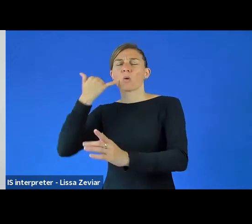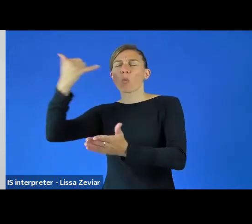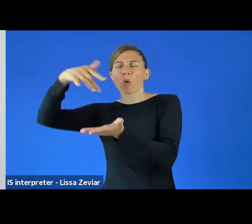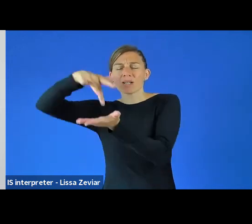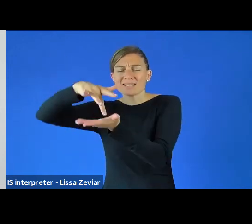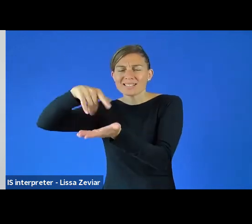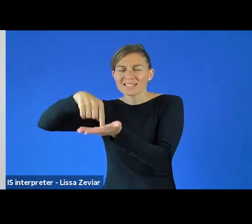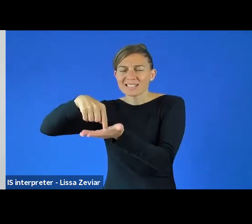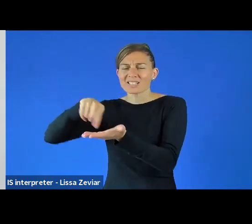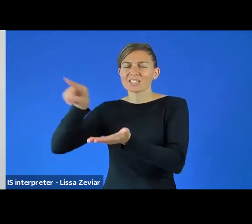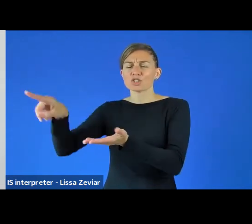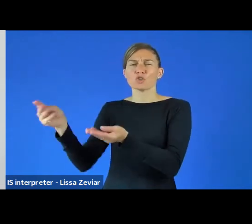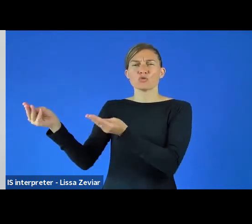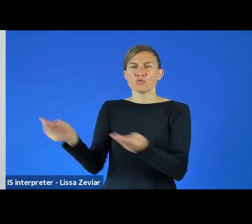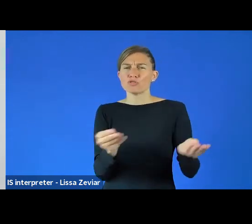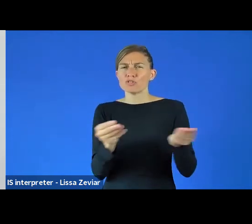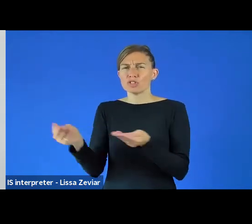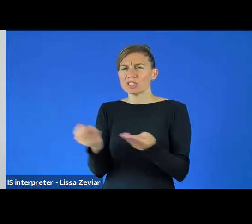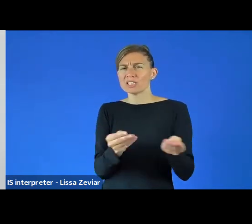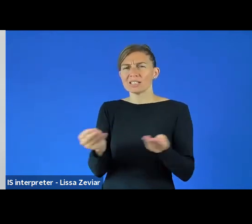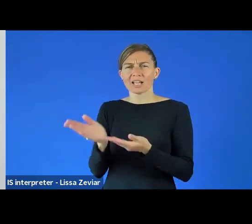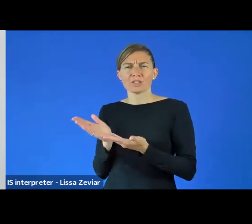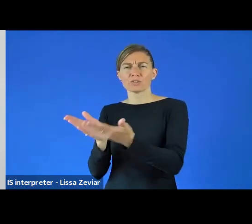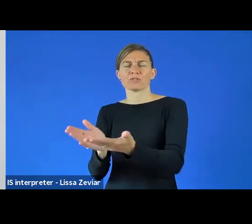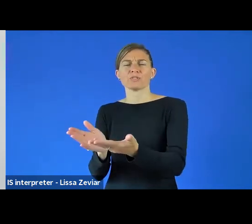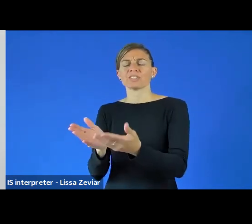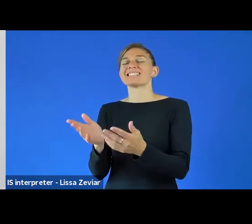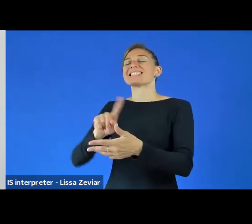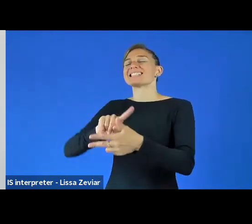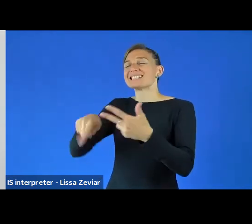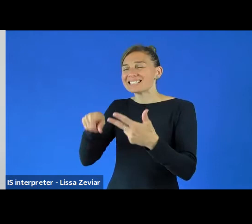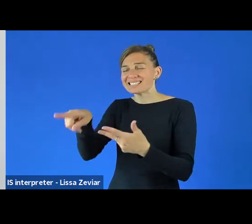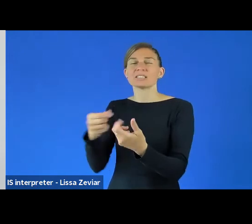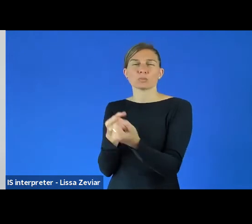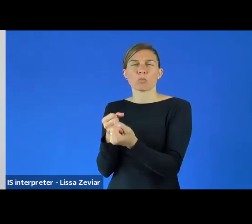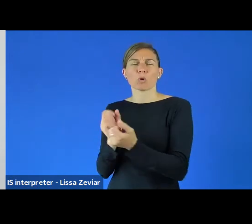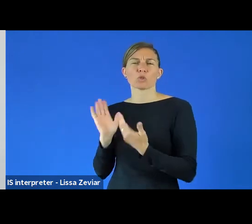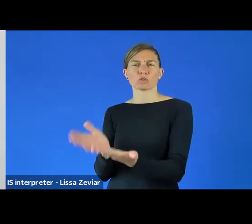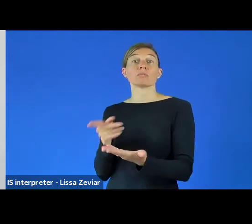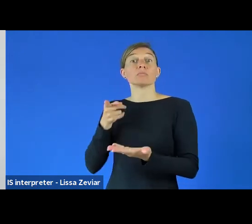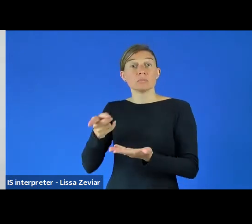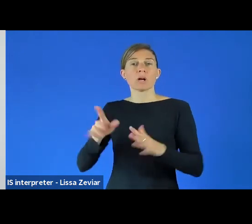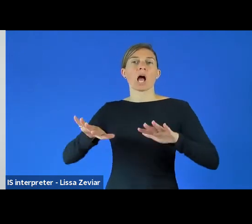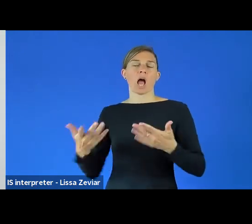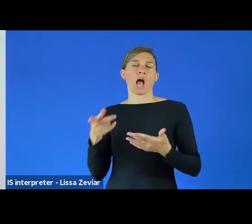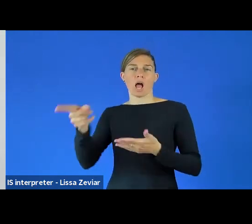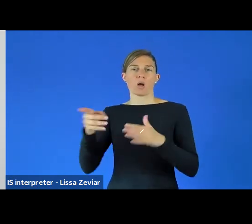This new standard will touch on how to make these support services accessible to persons with disabilities.